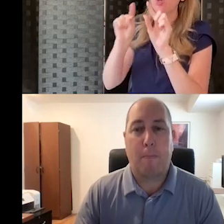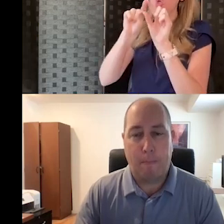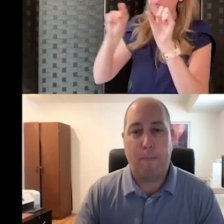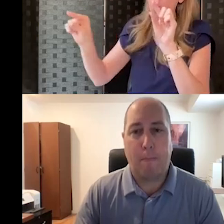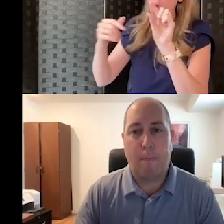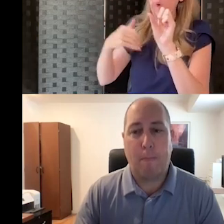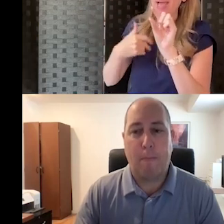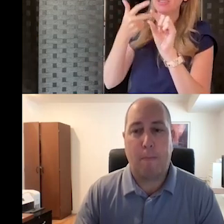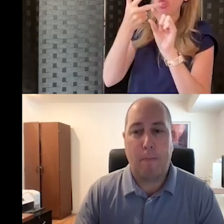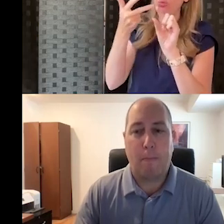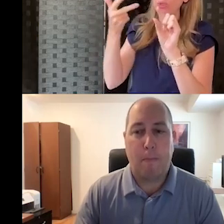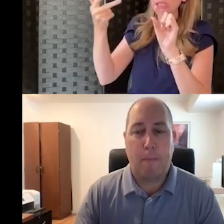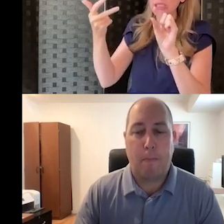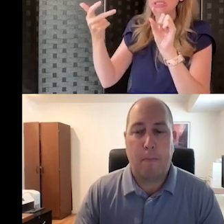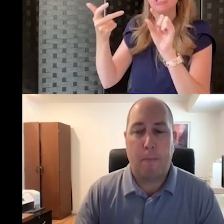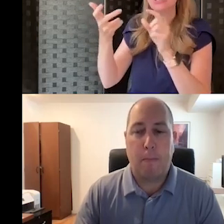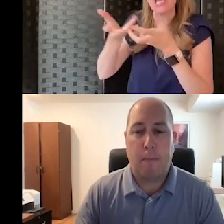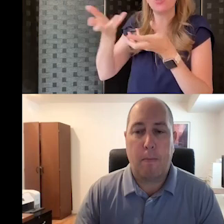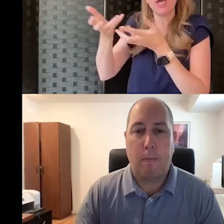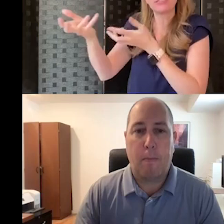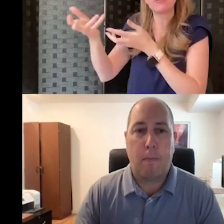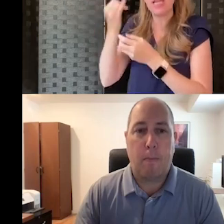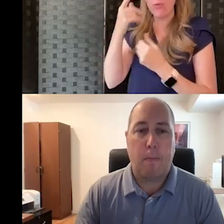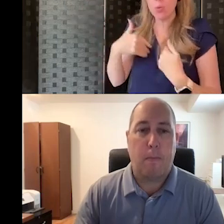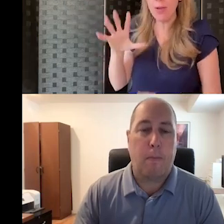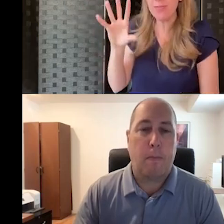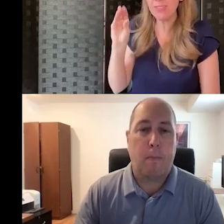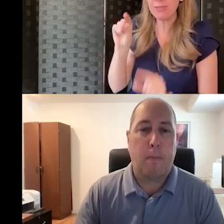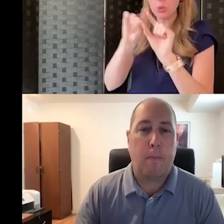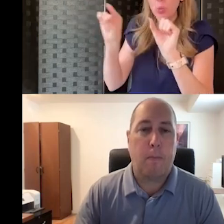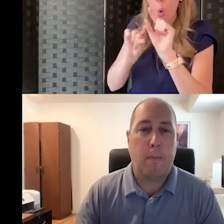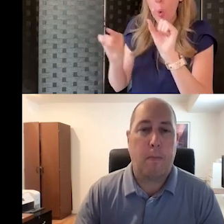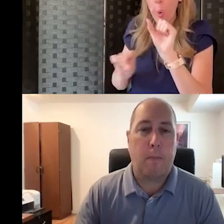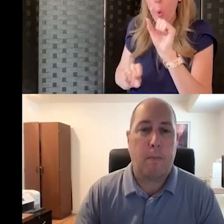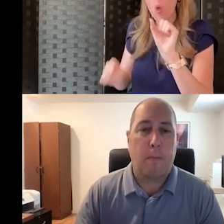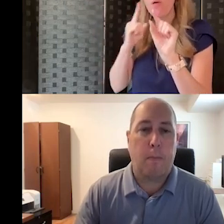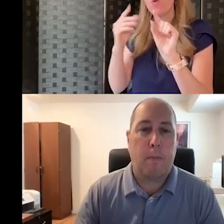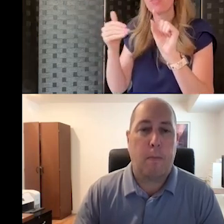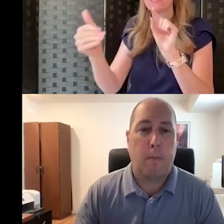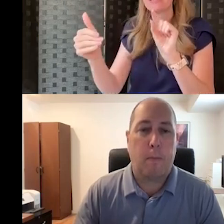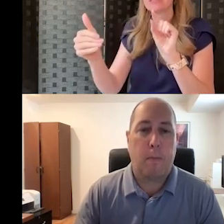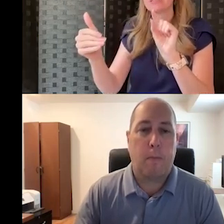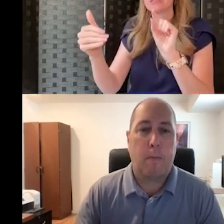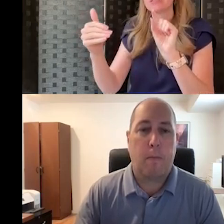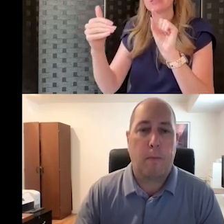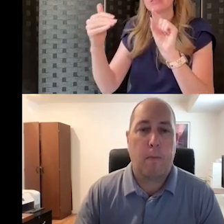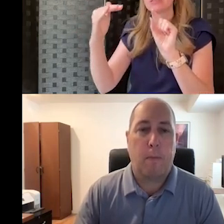interactive items. And if you have a 50 rows of that, just to get past the table as a keyboard